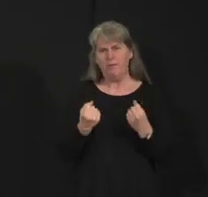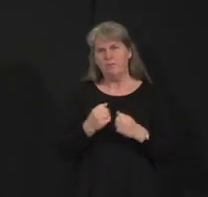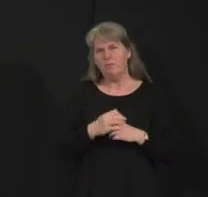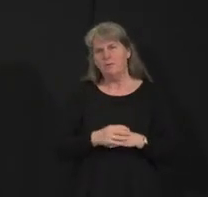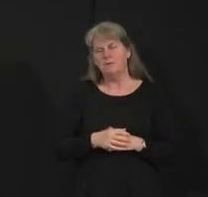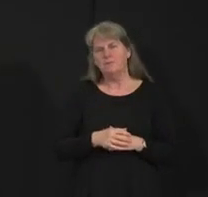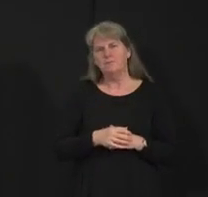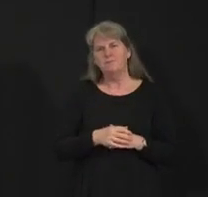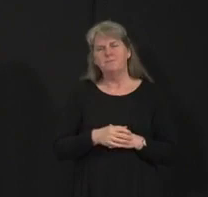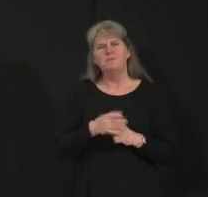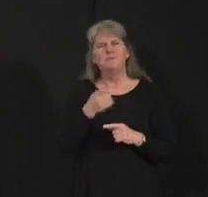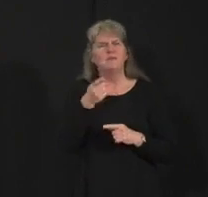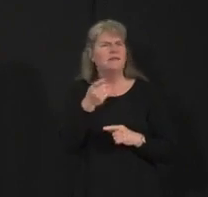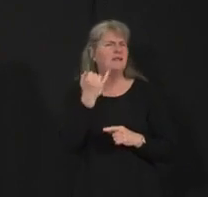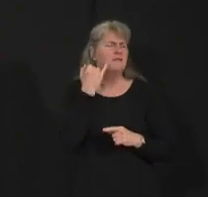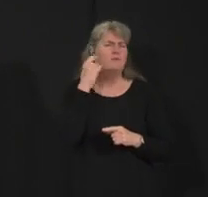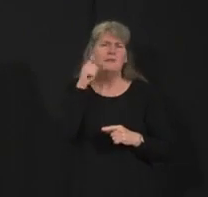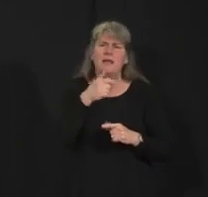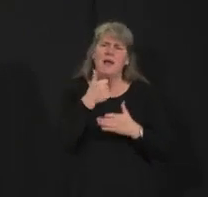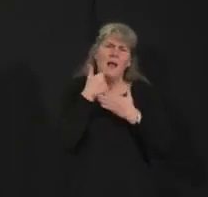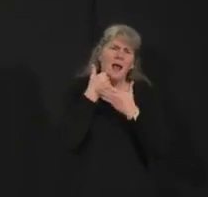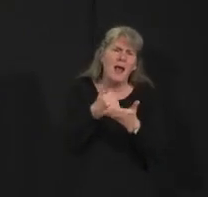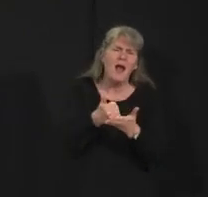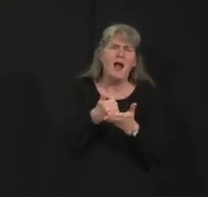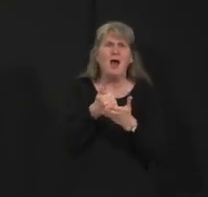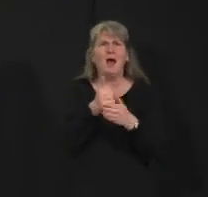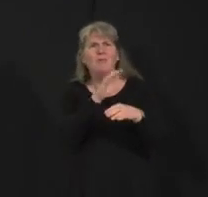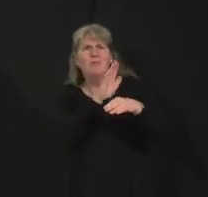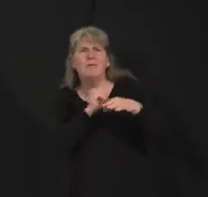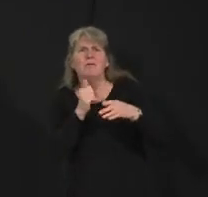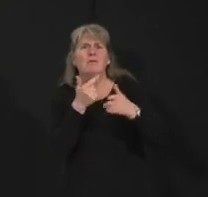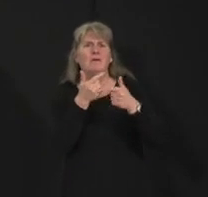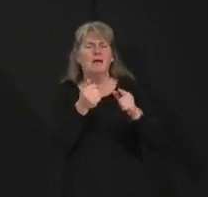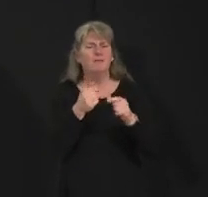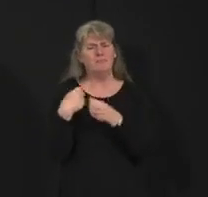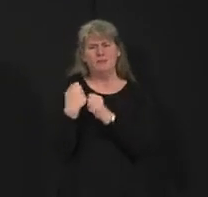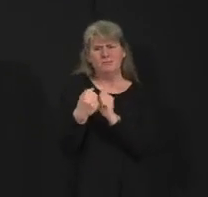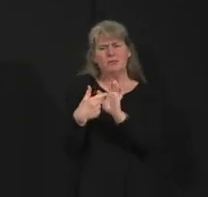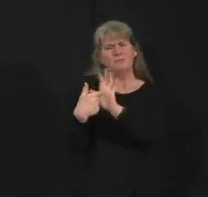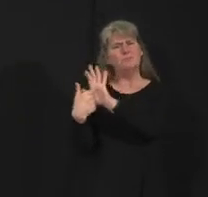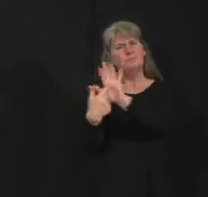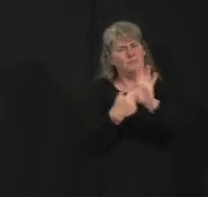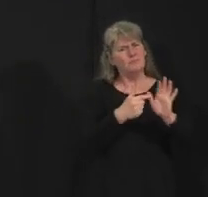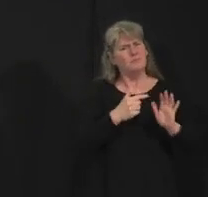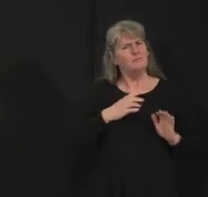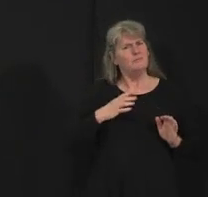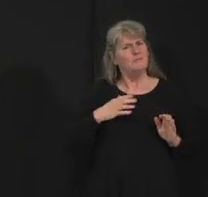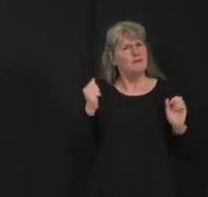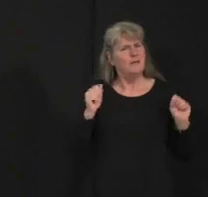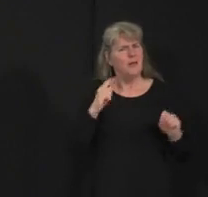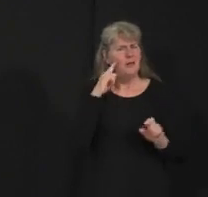Reaching out for extra mental health support at this time is a sign of strength. Seeking mental health care early